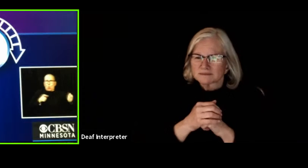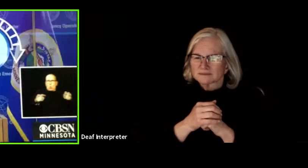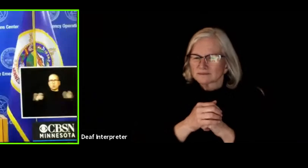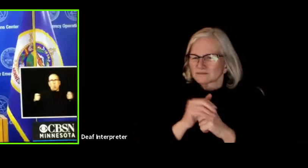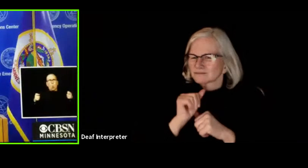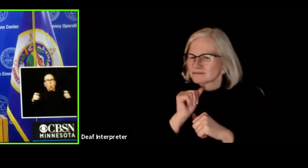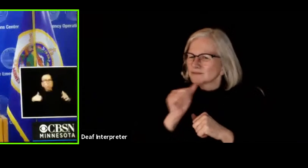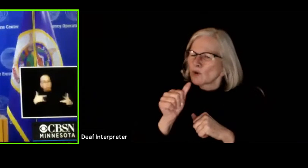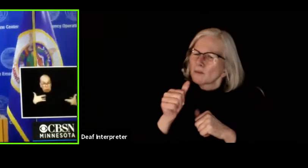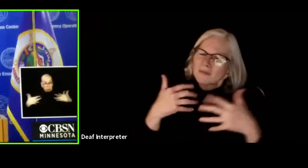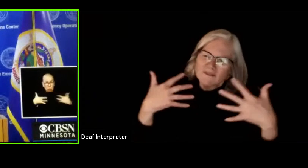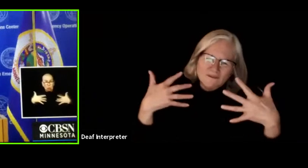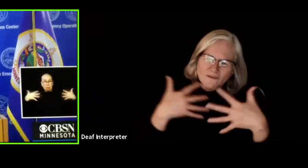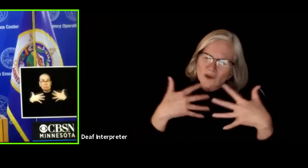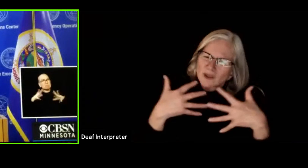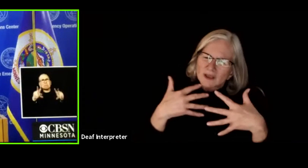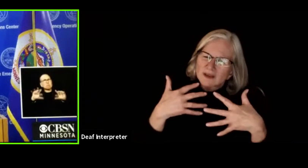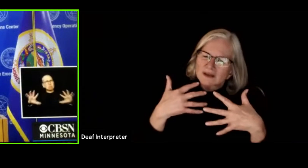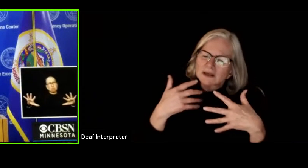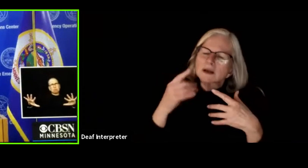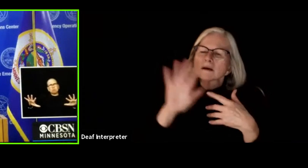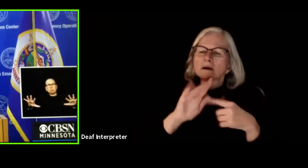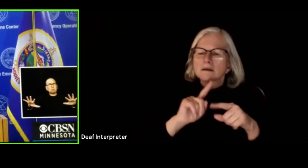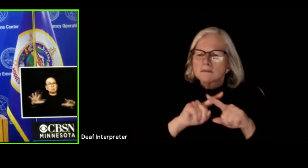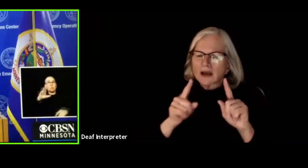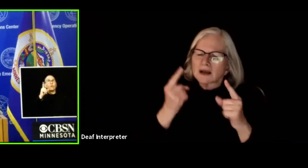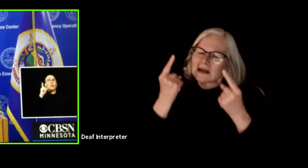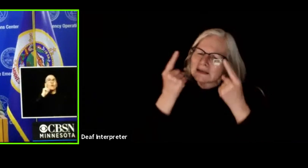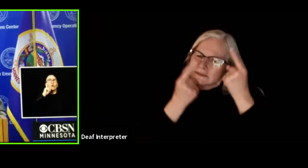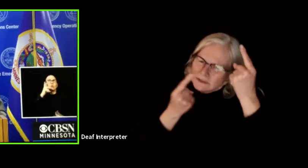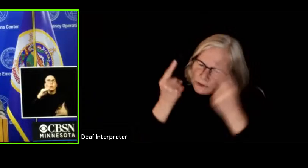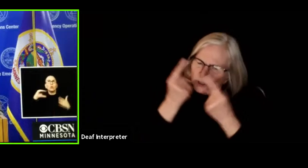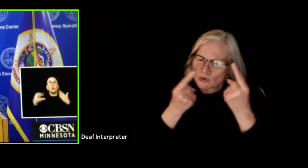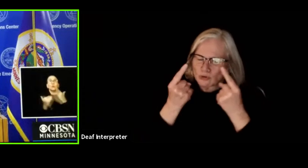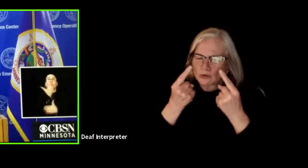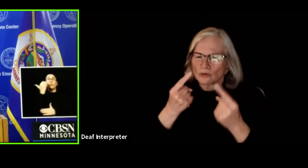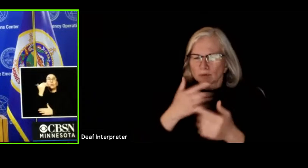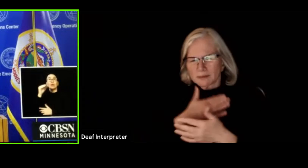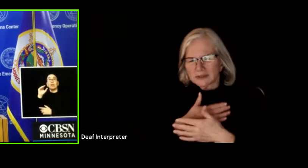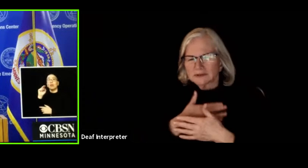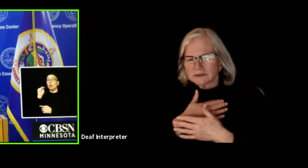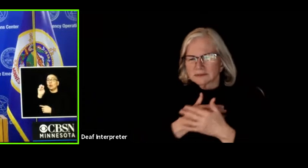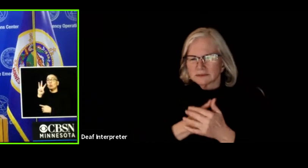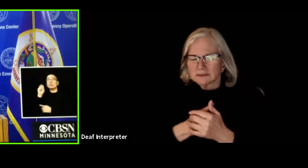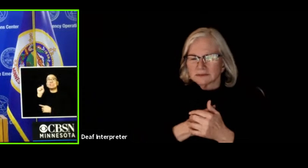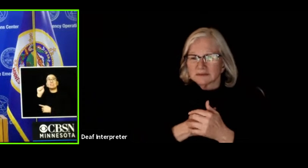THIS NEW VARIANT THAT YOU'RE HEARING ABOUT IN FOUR STATES, THE STATE OF MINNESOTA HAS BEEN LOOKING AND DOING